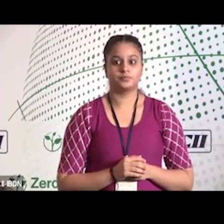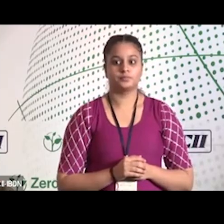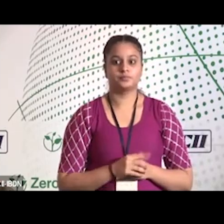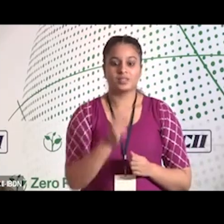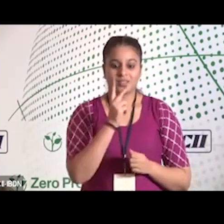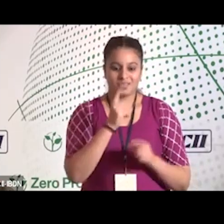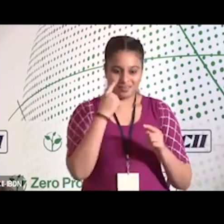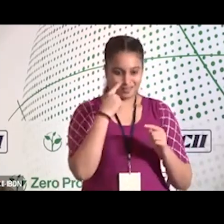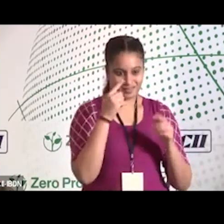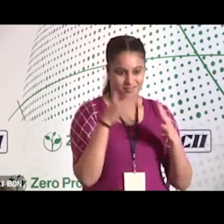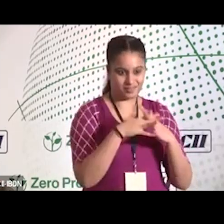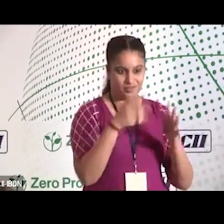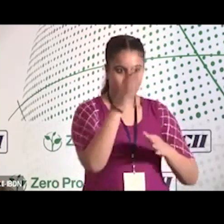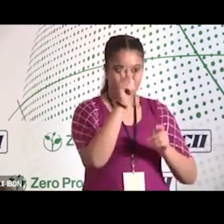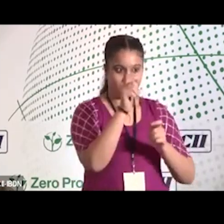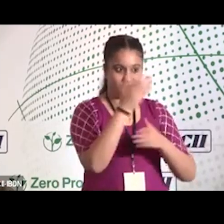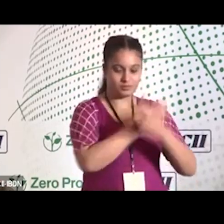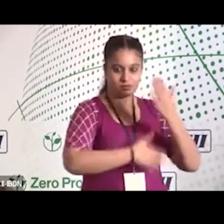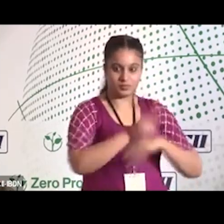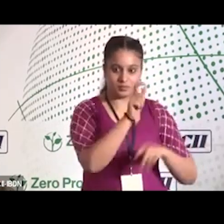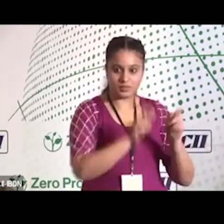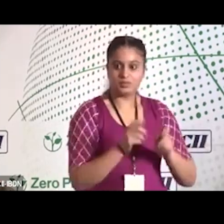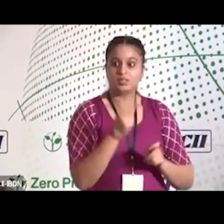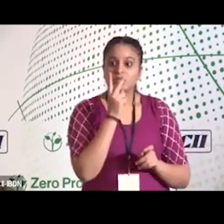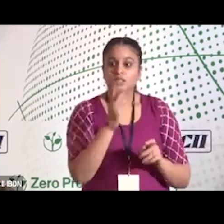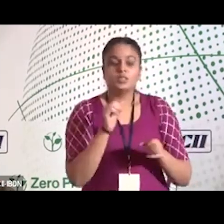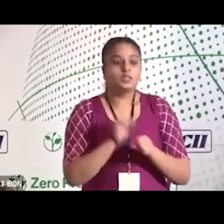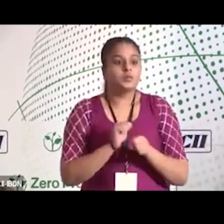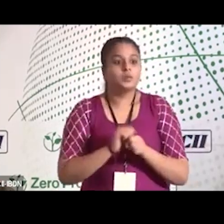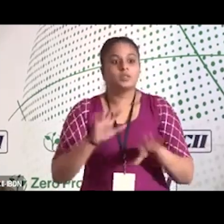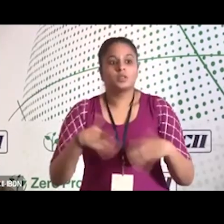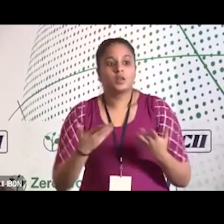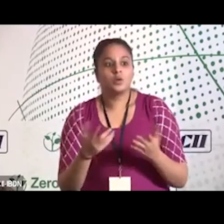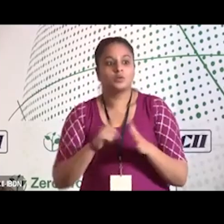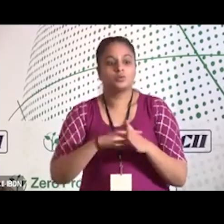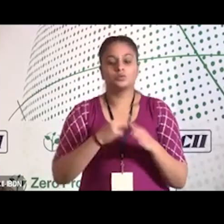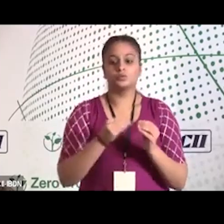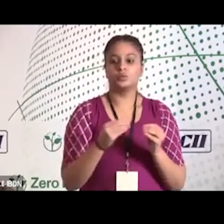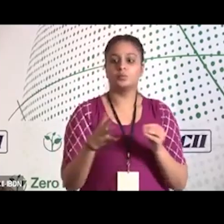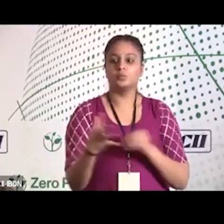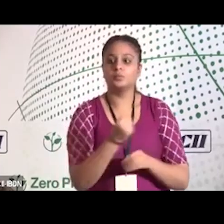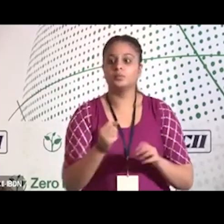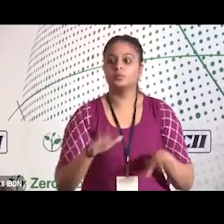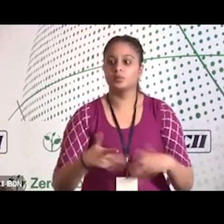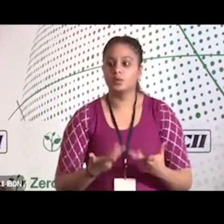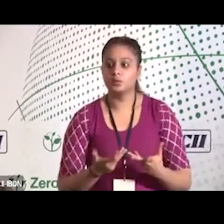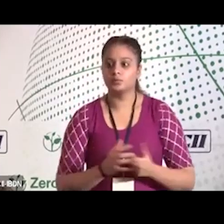identifying women, going out to the and also working with the business community